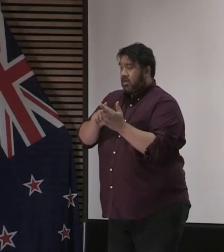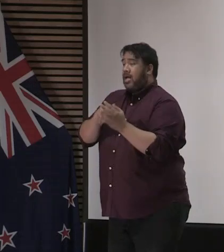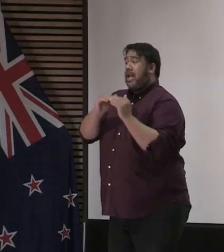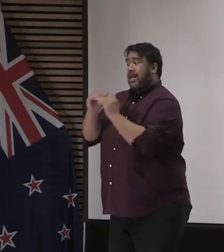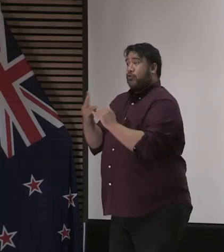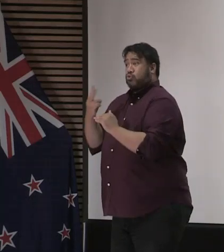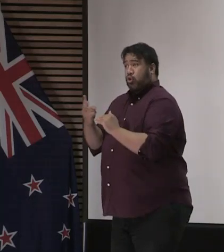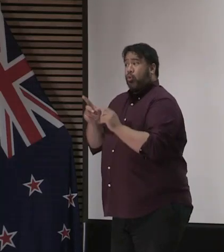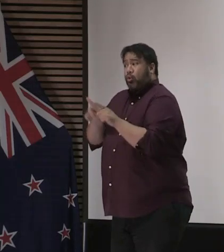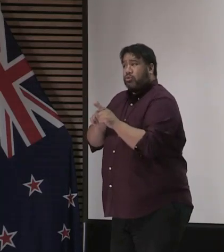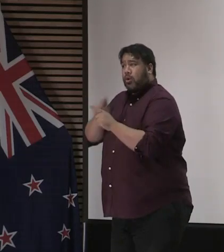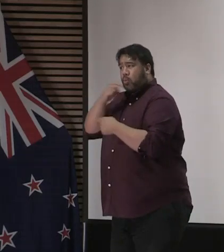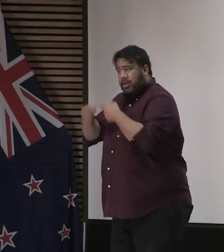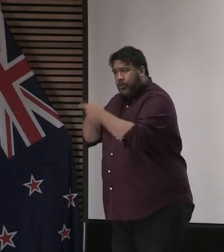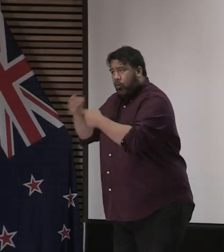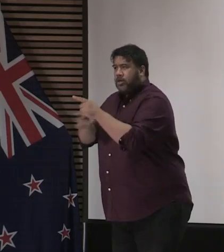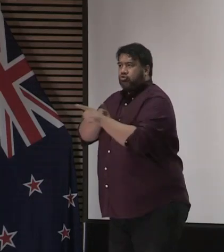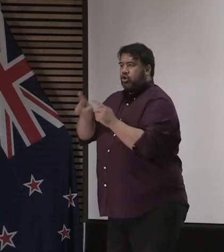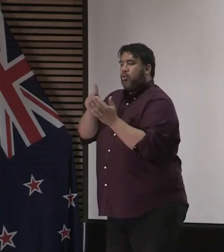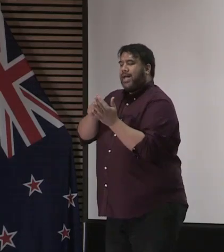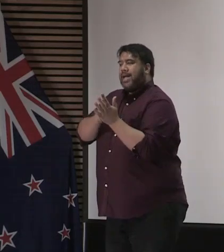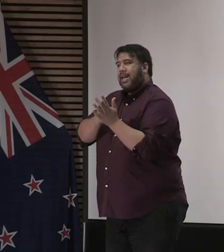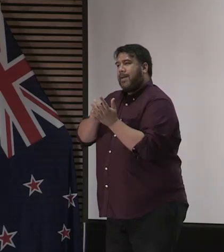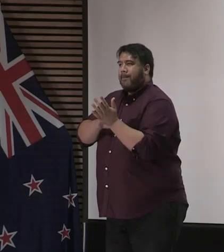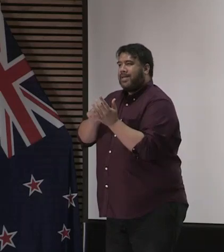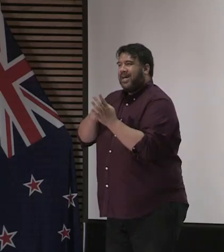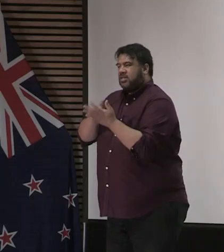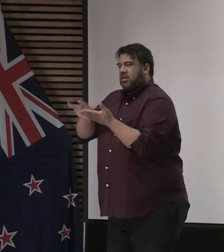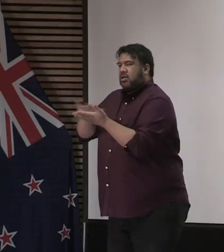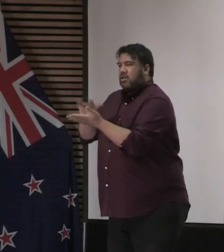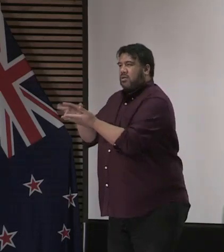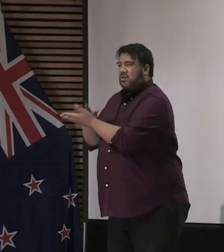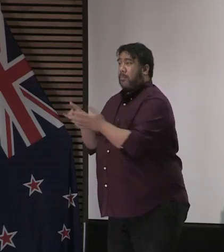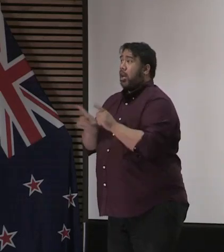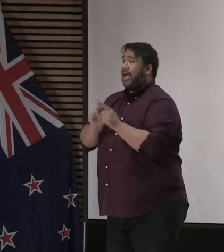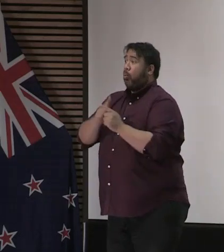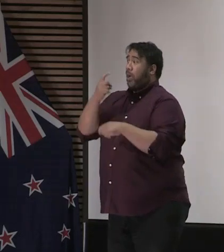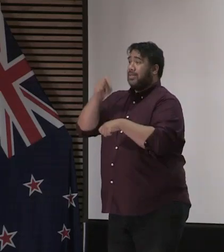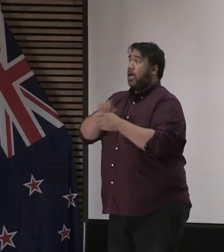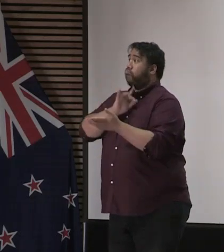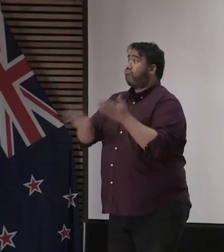said, it remains our goal in alert level two, but it is not